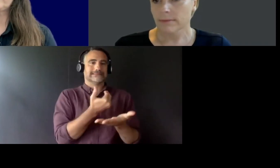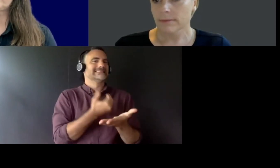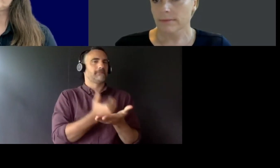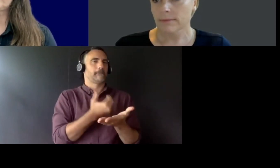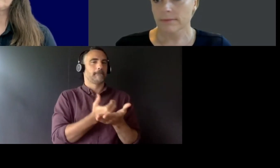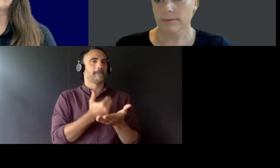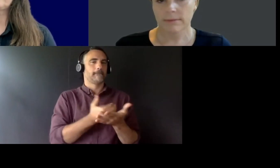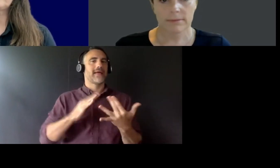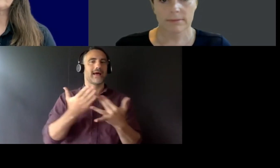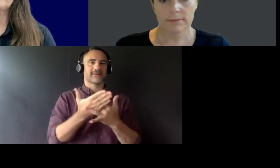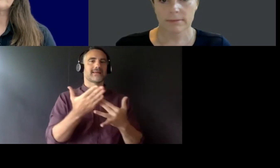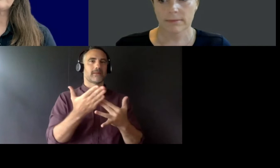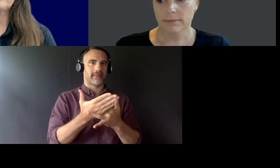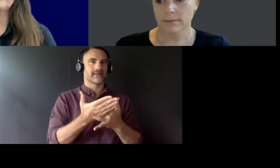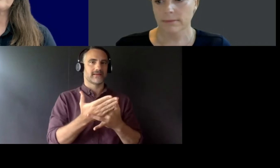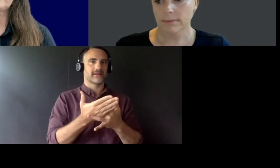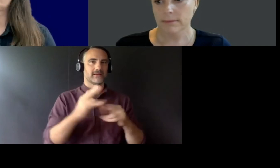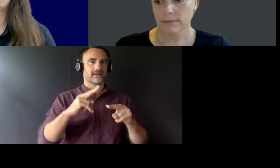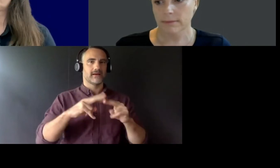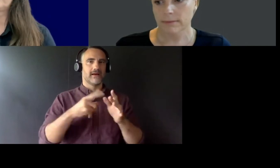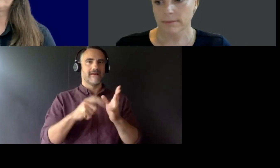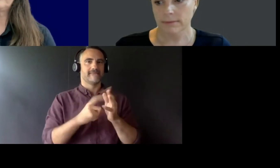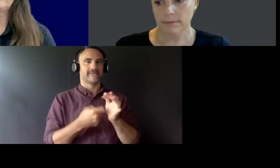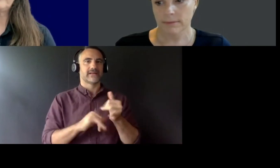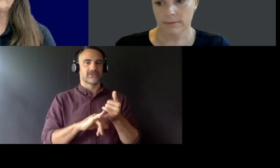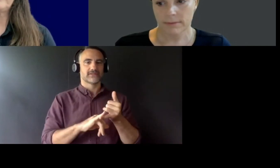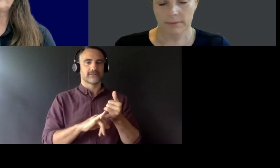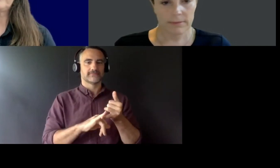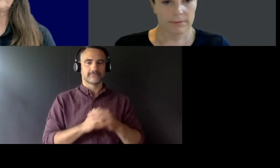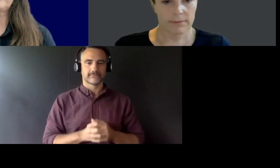The link is now available in the chat of the document.